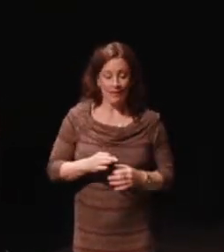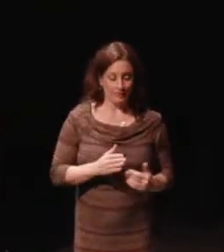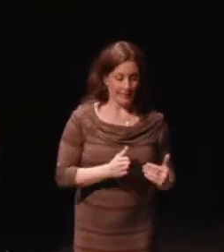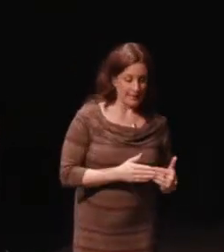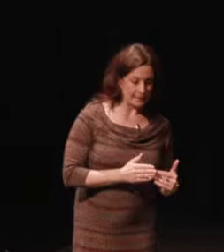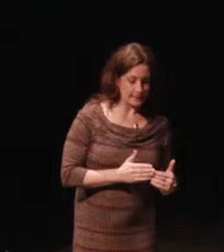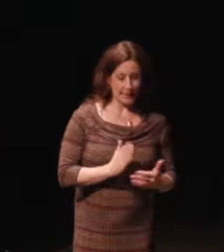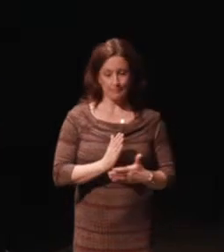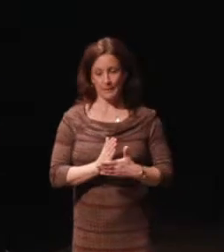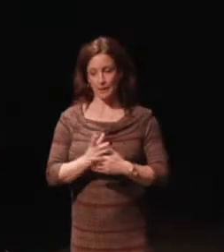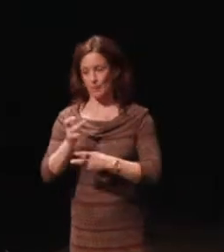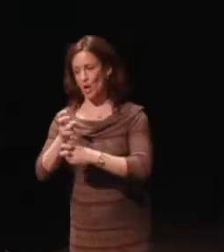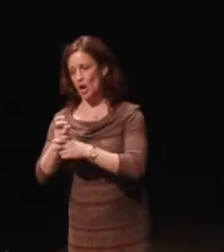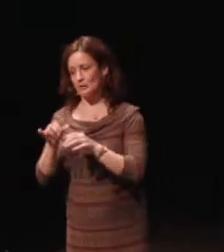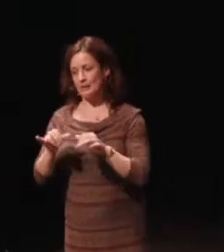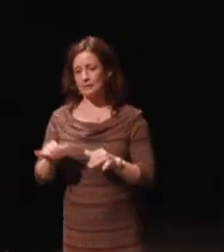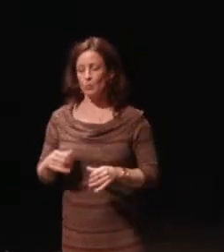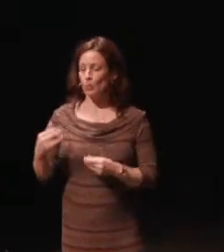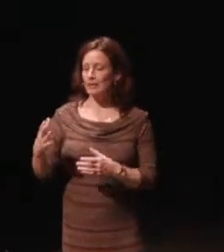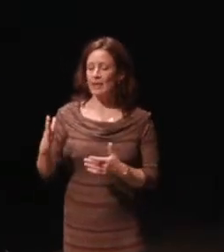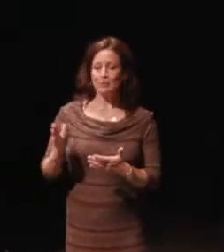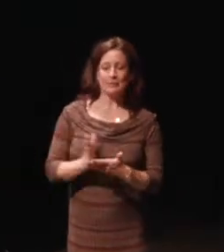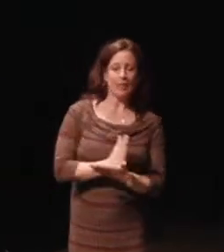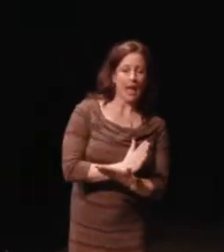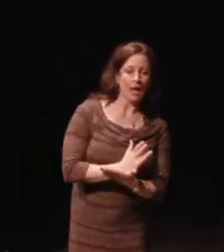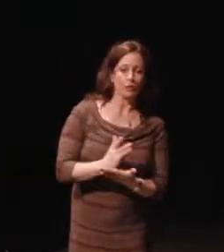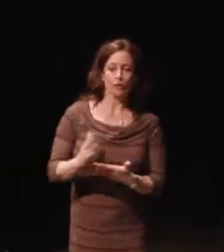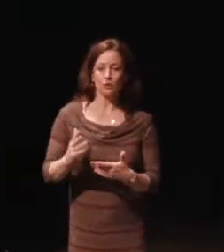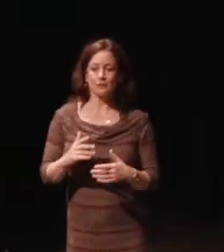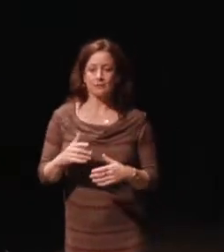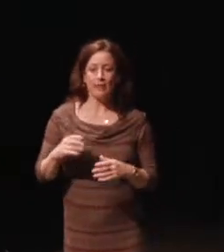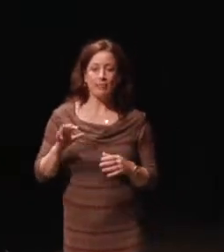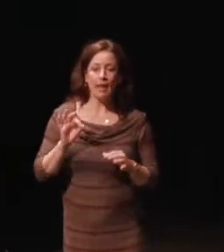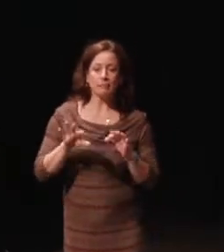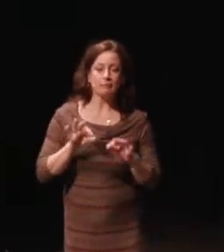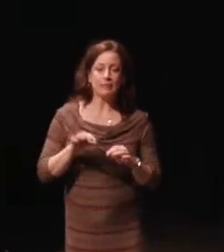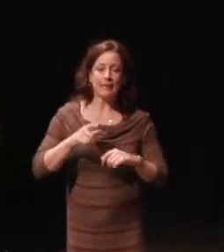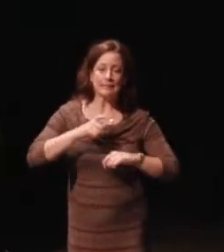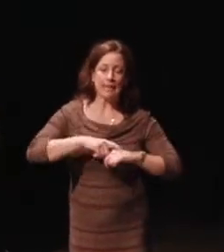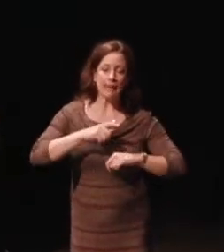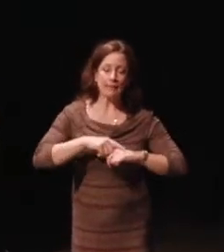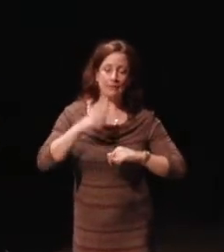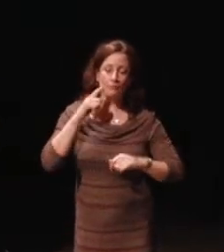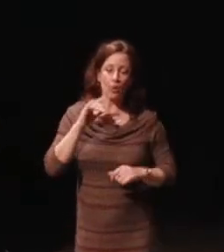we give the player access to different sliders that control the timing of inputs, that control the amount of